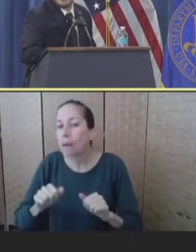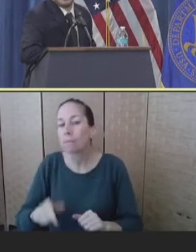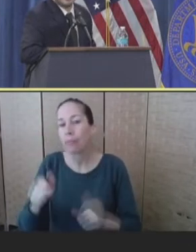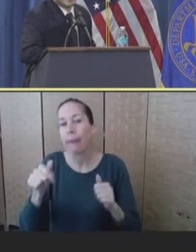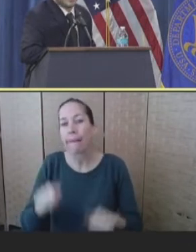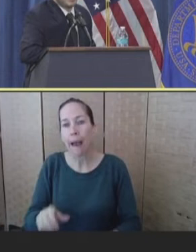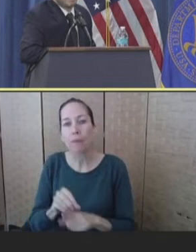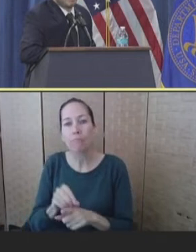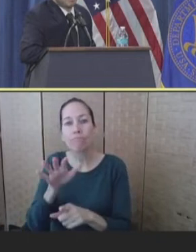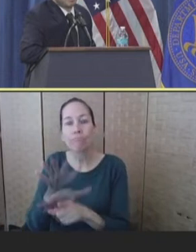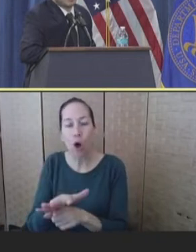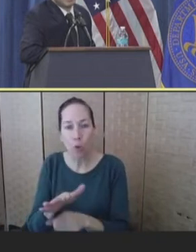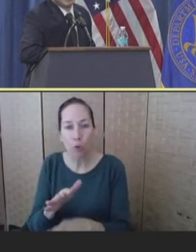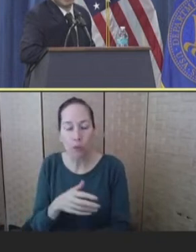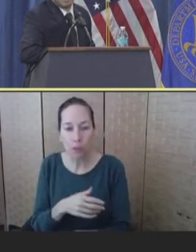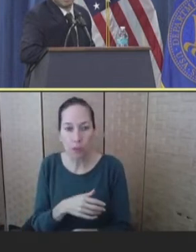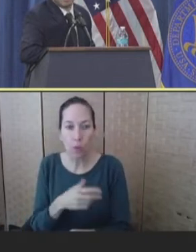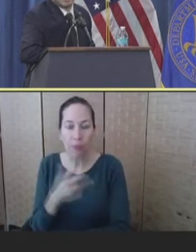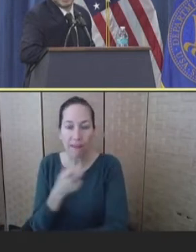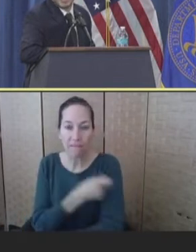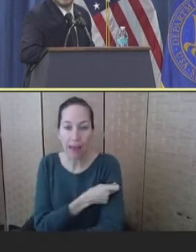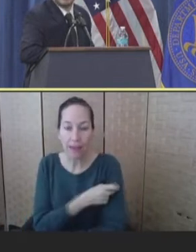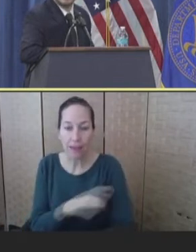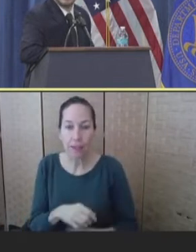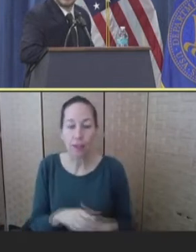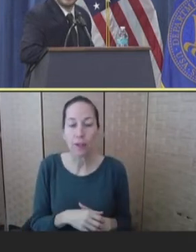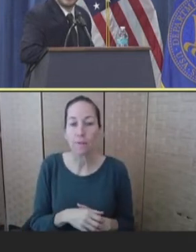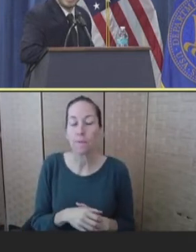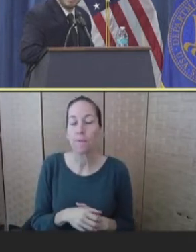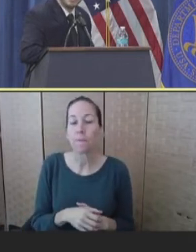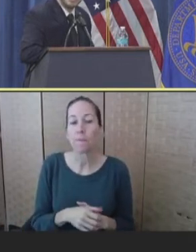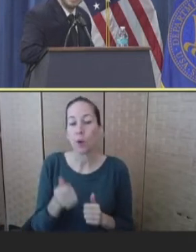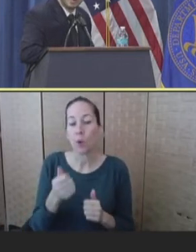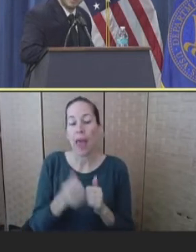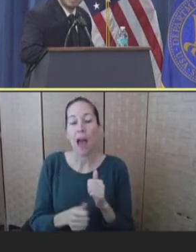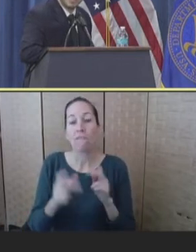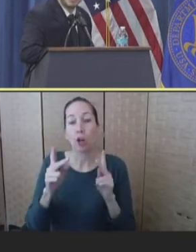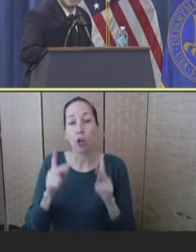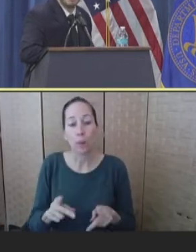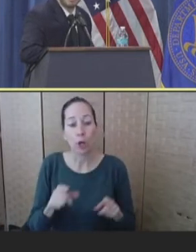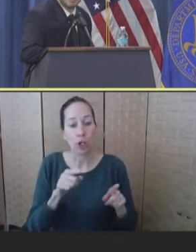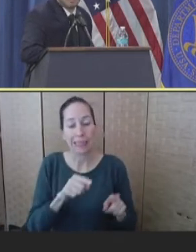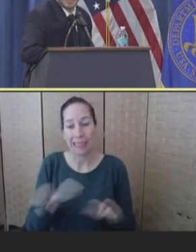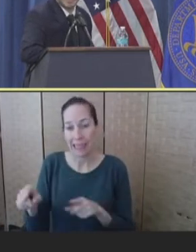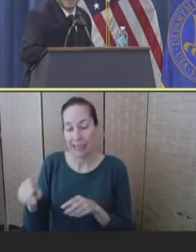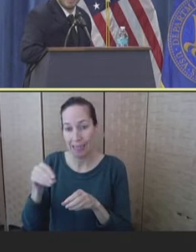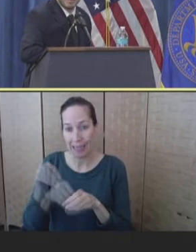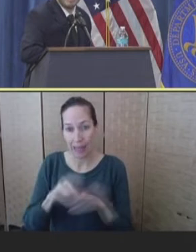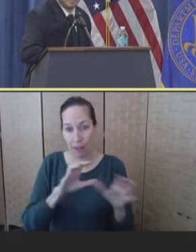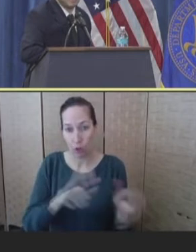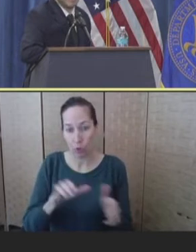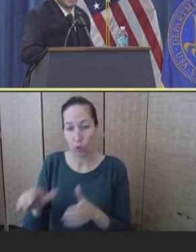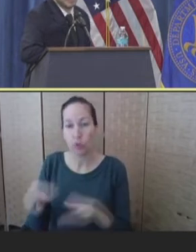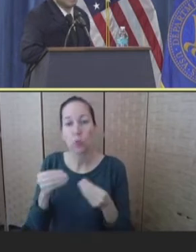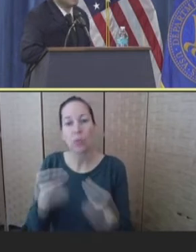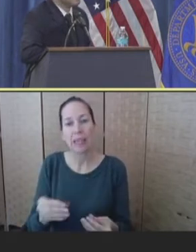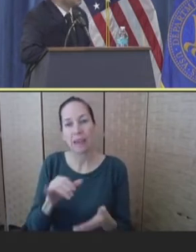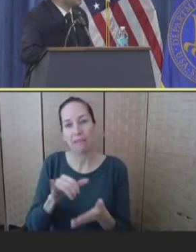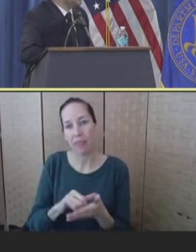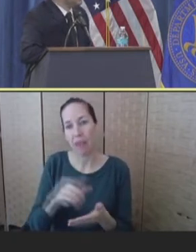Then you assign every person in the cohort or in the sample, a propensity score. So, that is the predicted probability for being vaccinated.